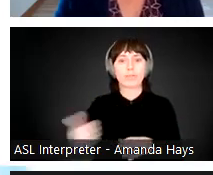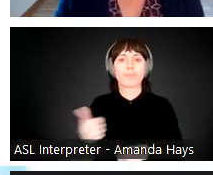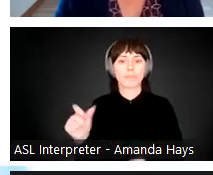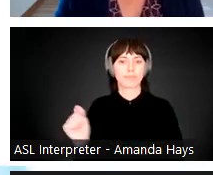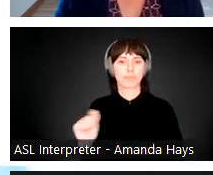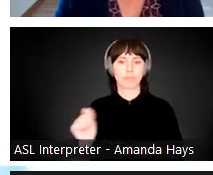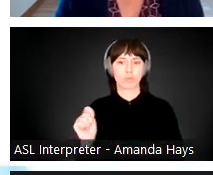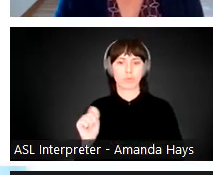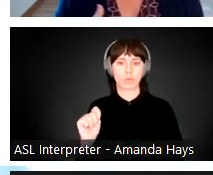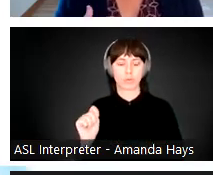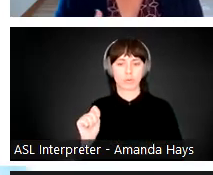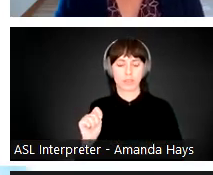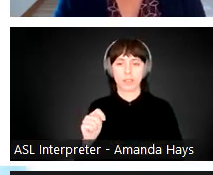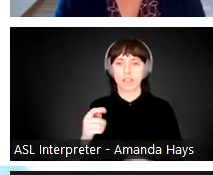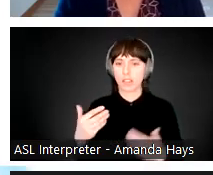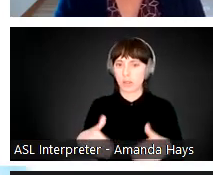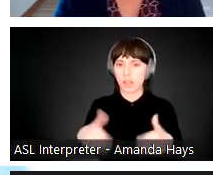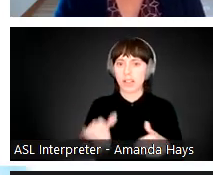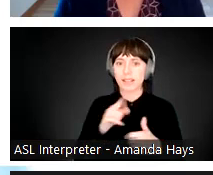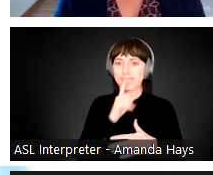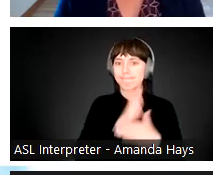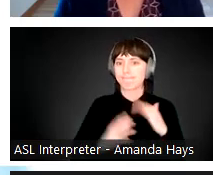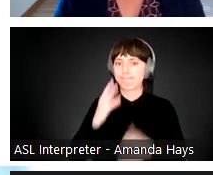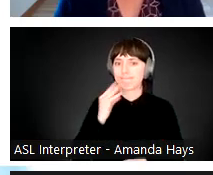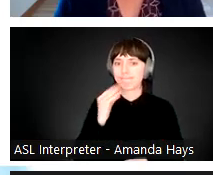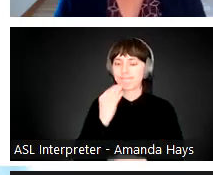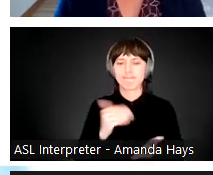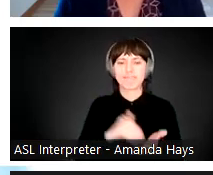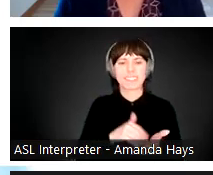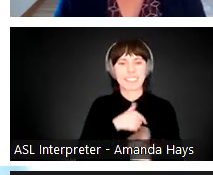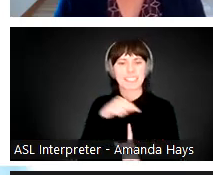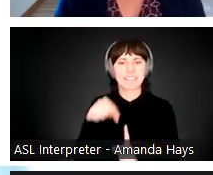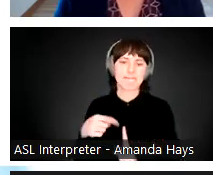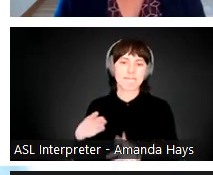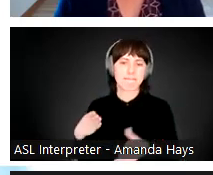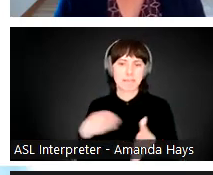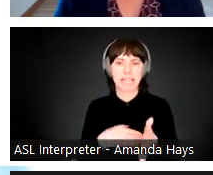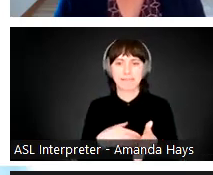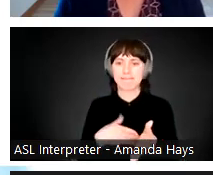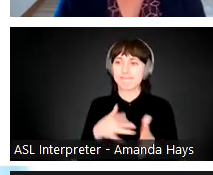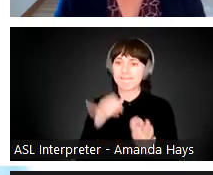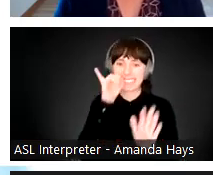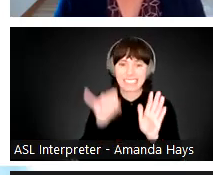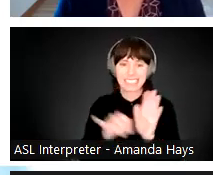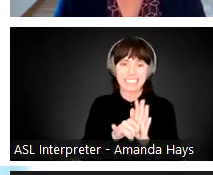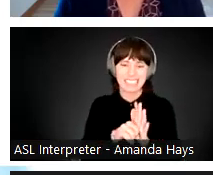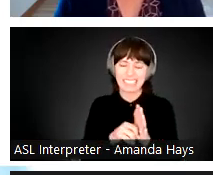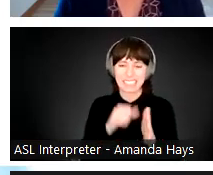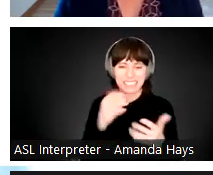very humbling- I go back to bias- I think identity is hard, asking for these